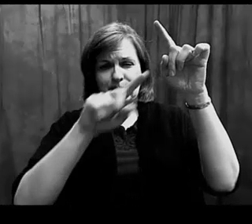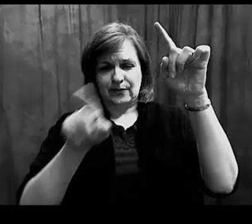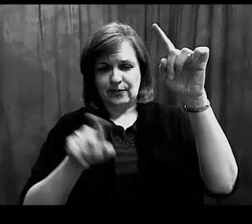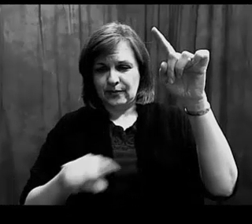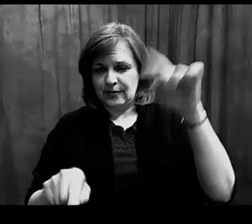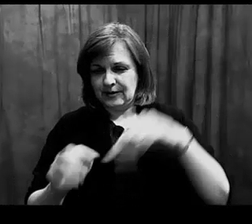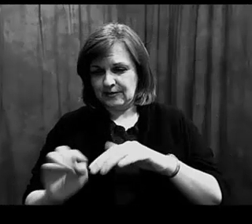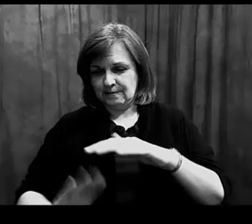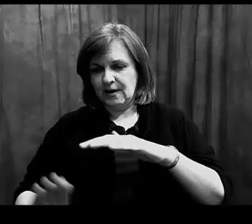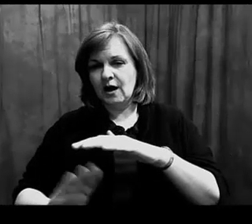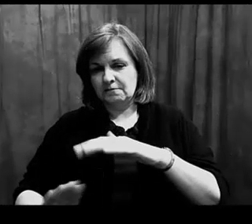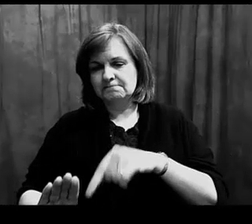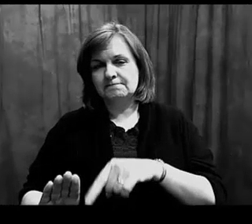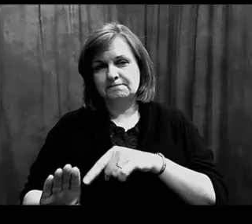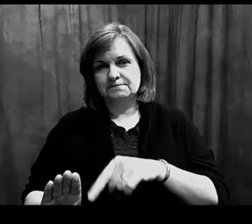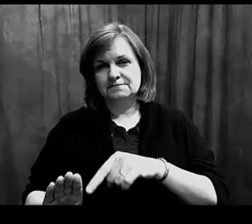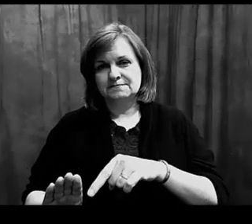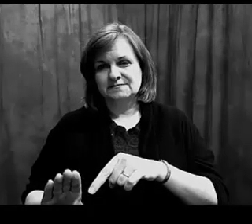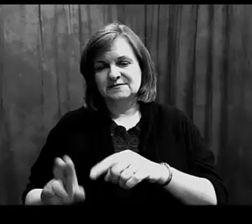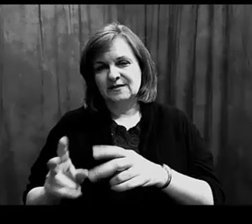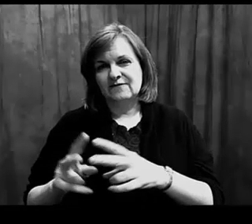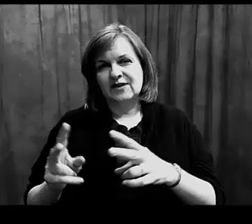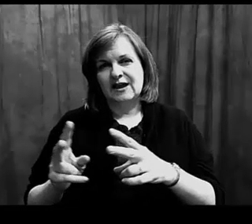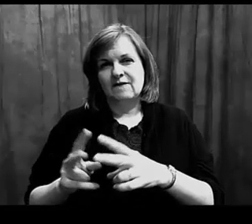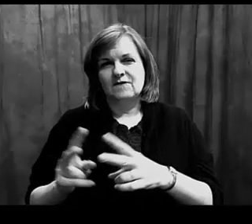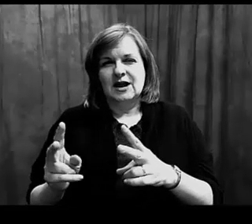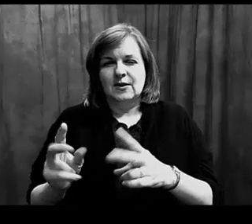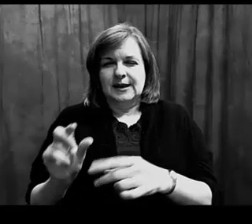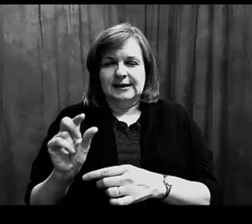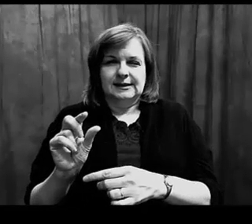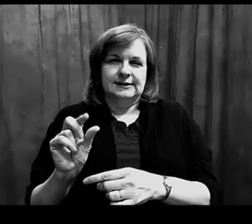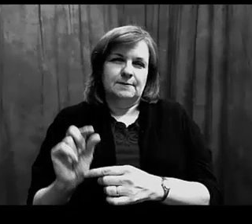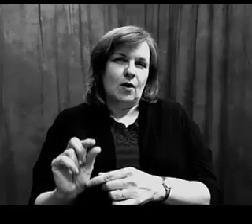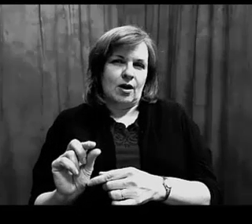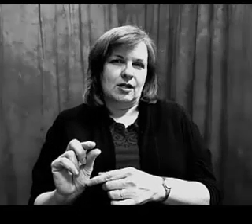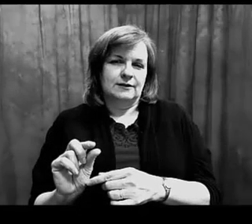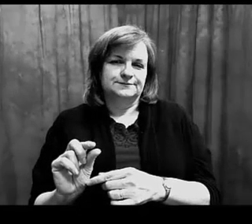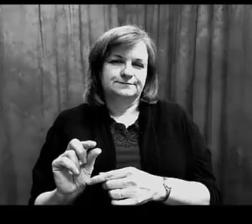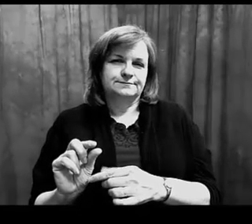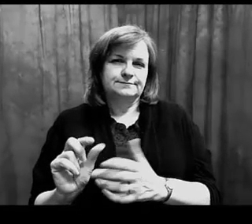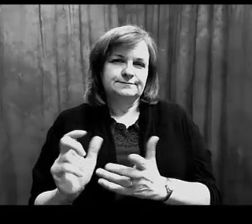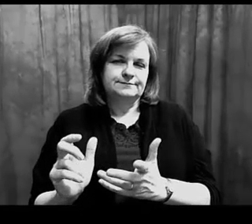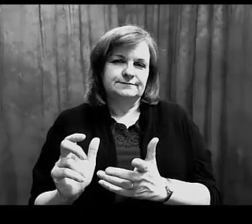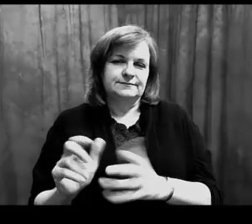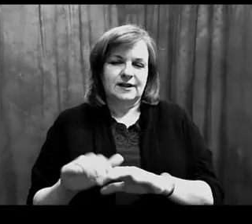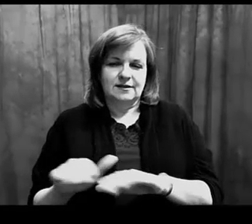but what we're going to actually start with is way way way down